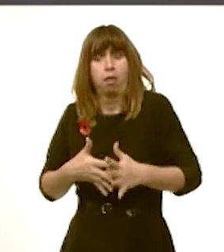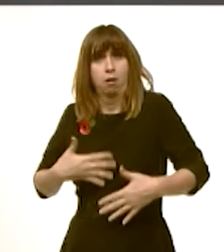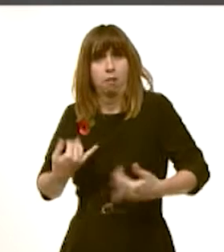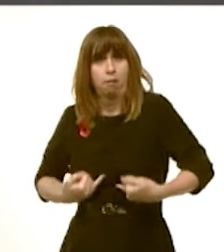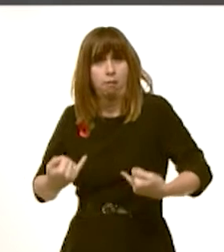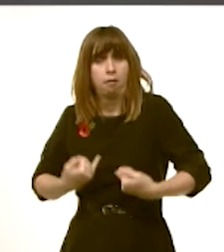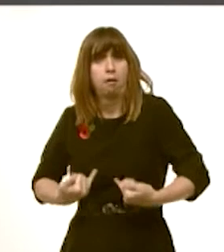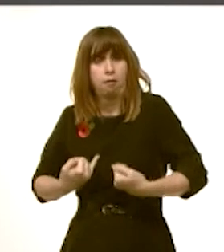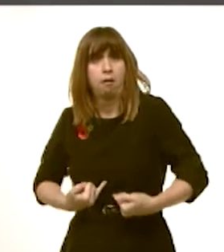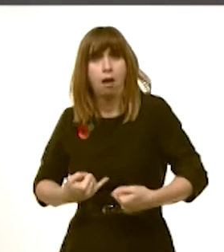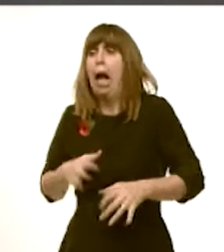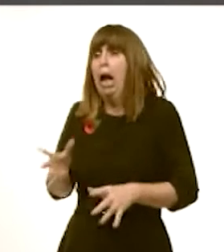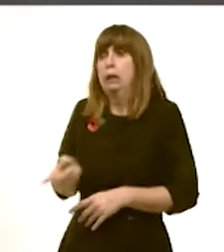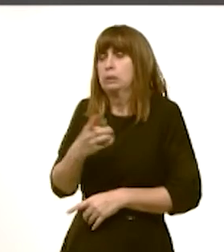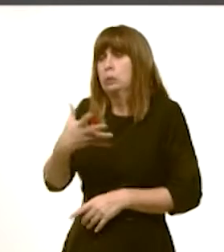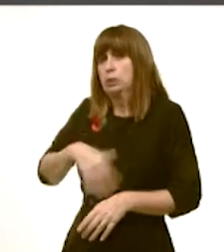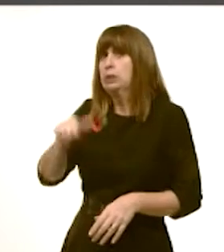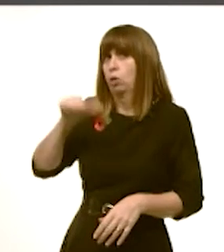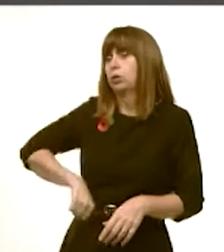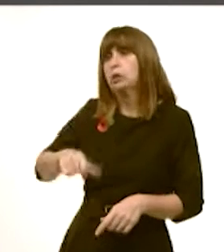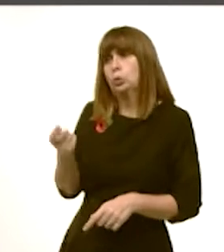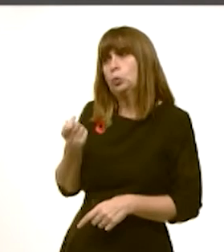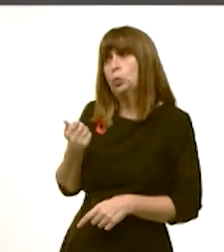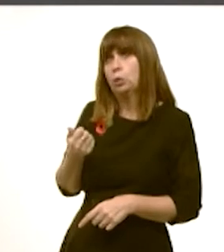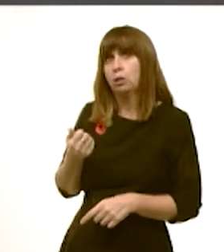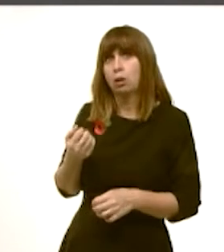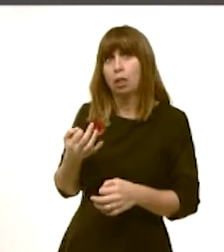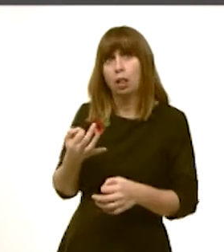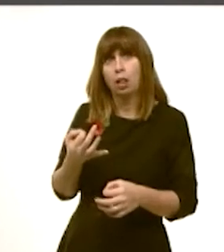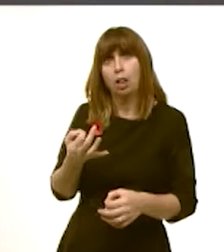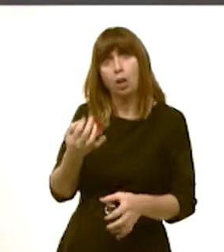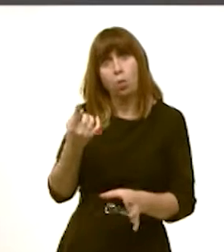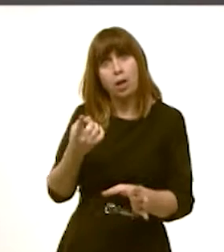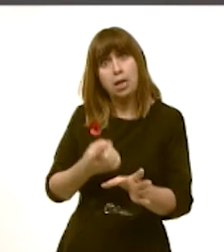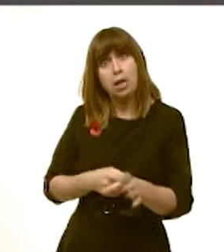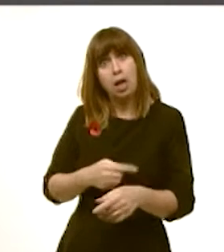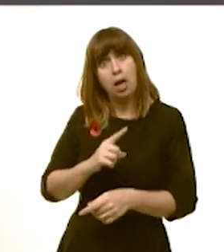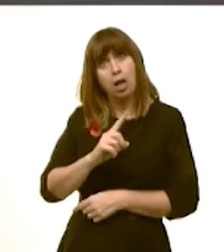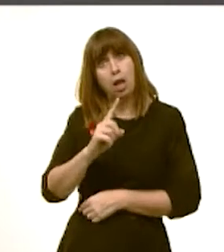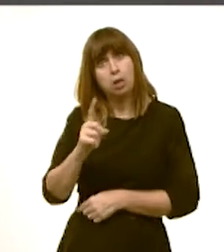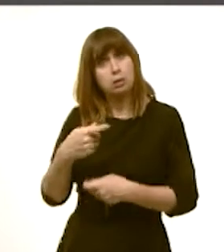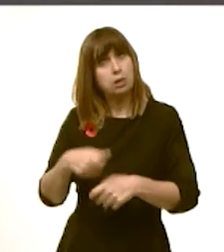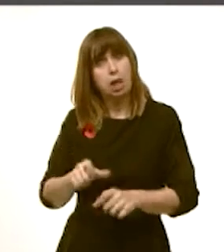A year on, she still hasnít had that surgery and sheís still awaiting treatment.